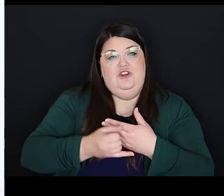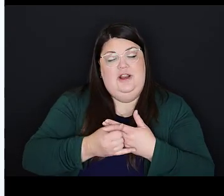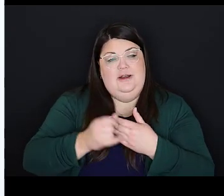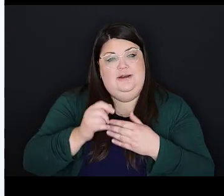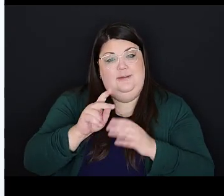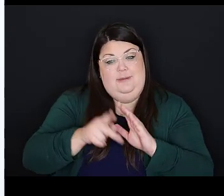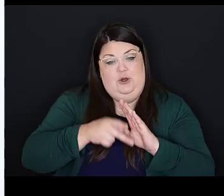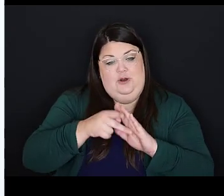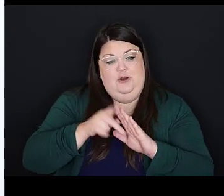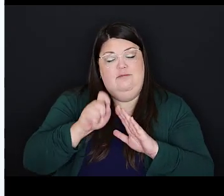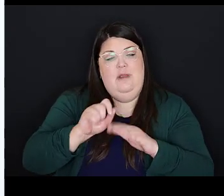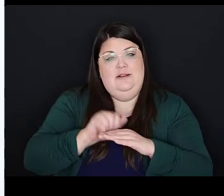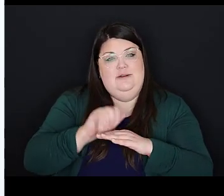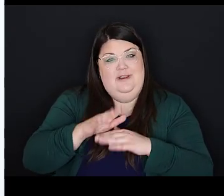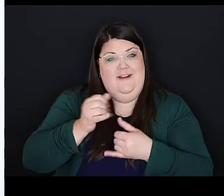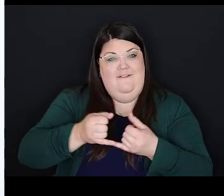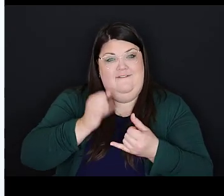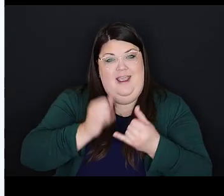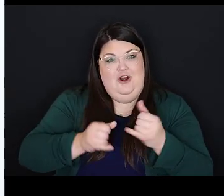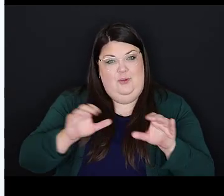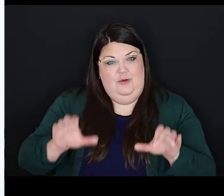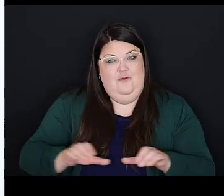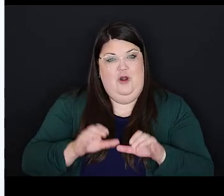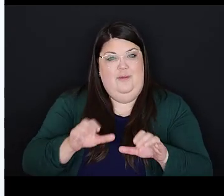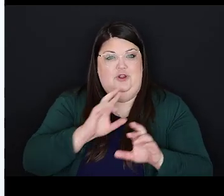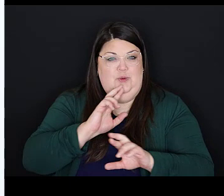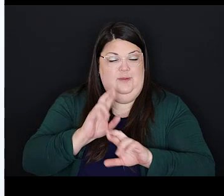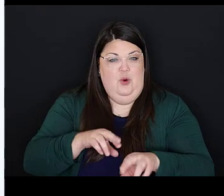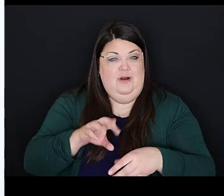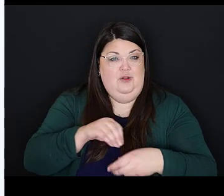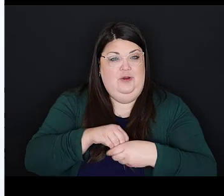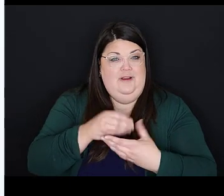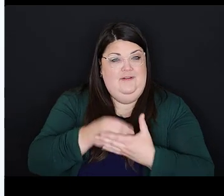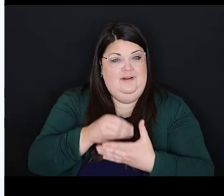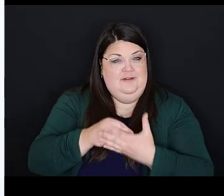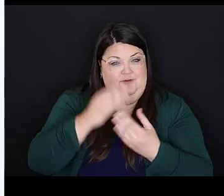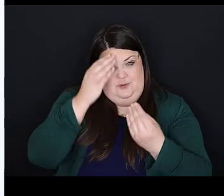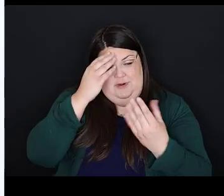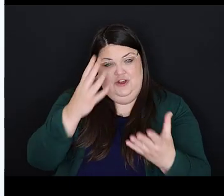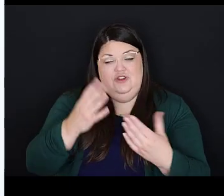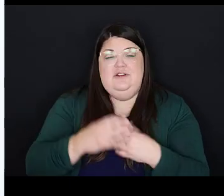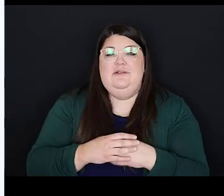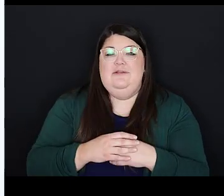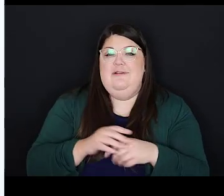you must submit a final performance report, including financial information, as directed